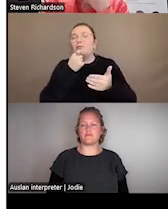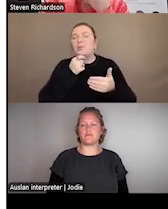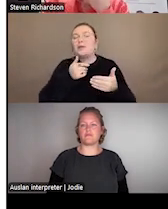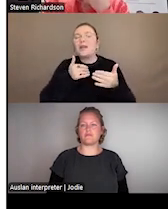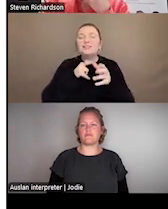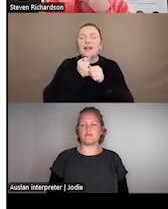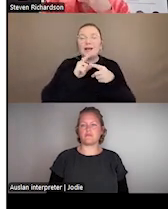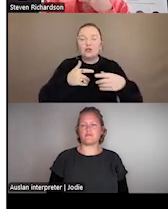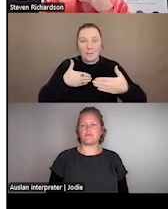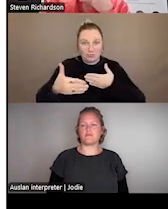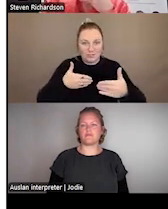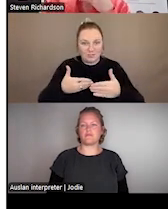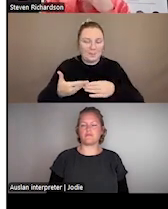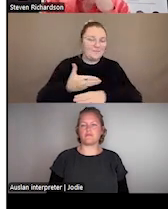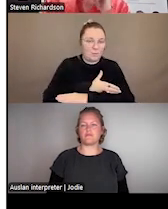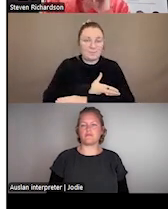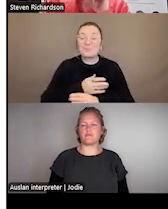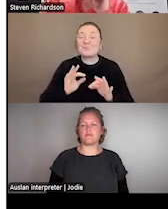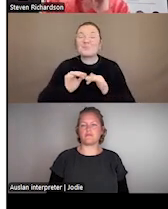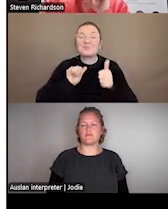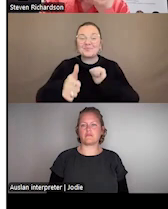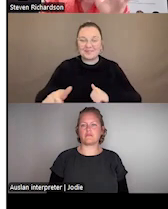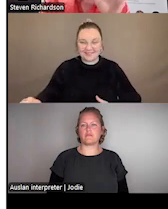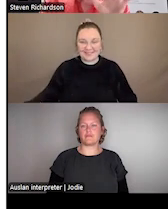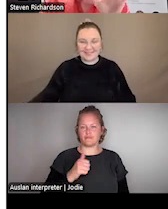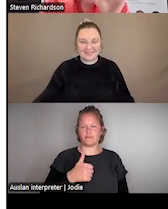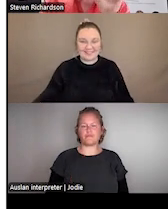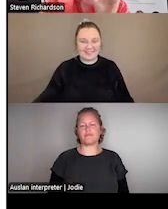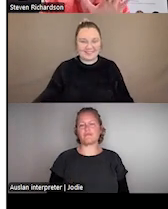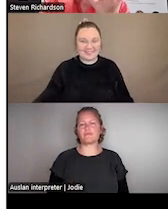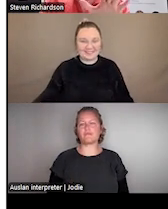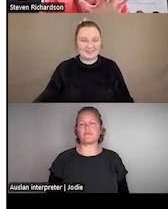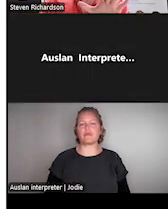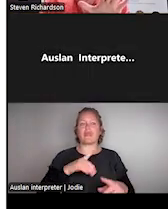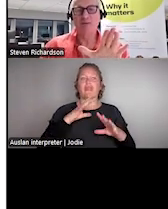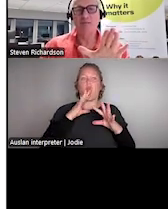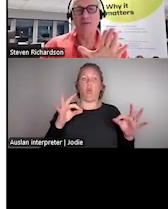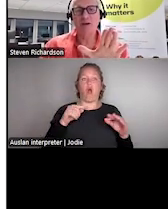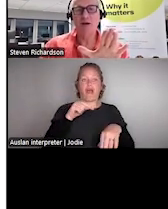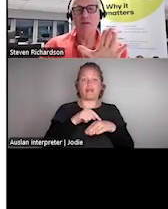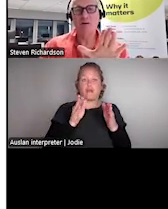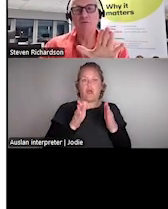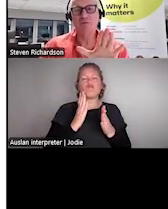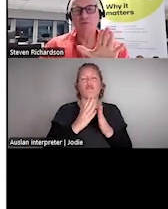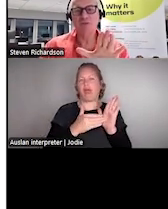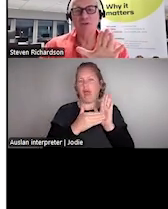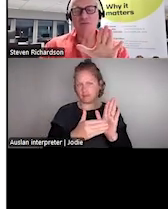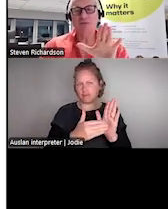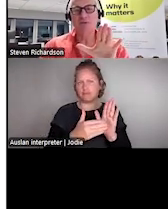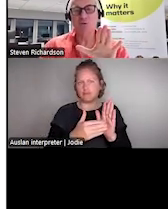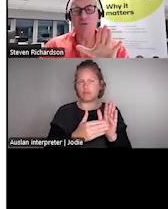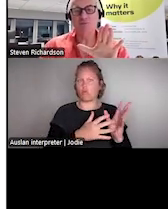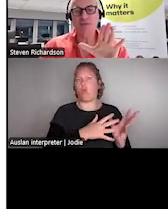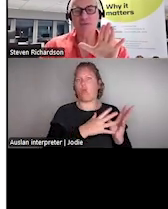in that. But the quiet phase really helps with that. I would also suggest that the quiet phase